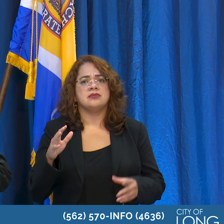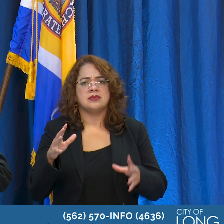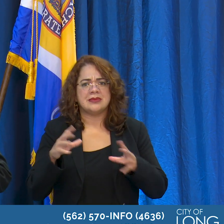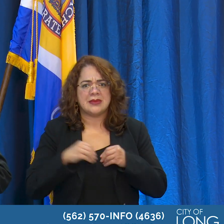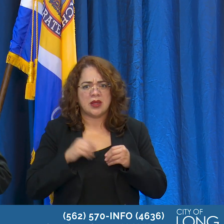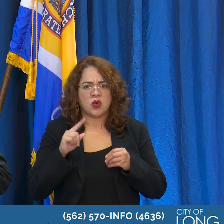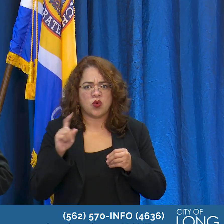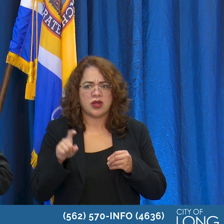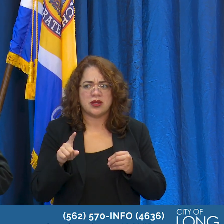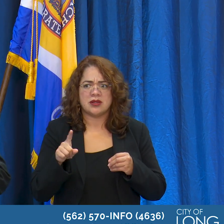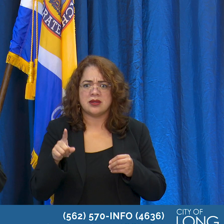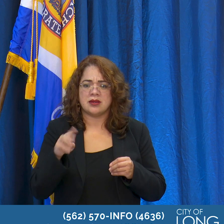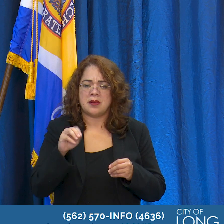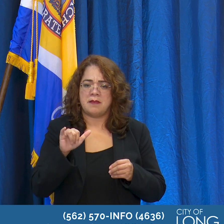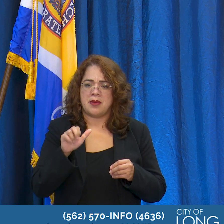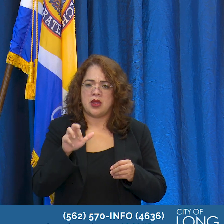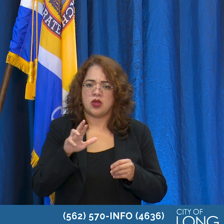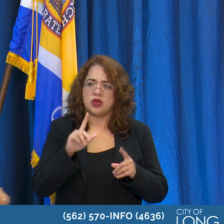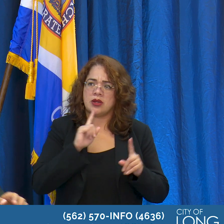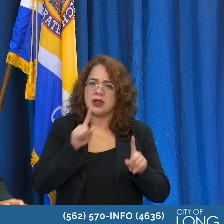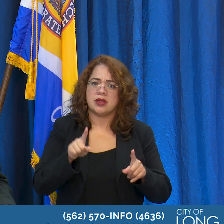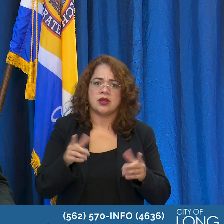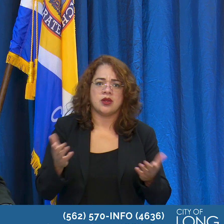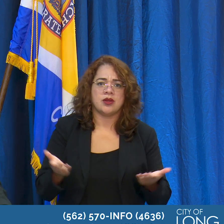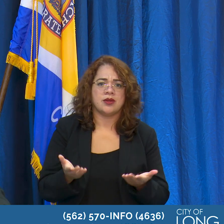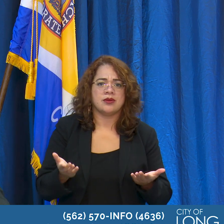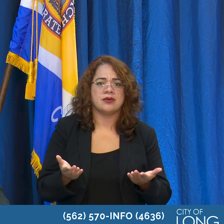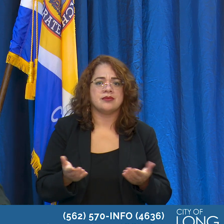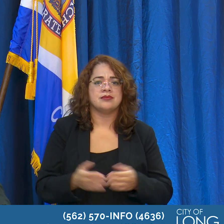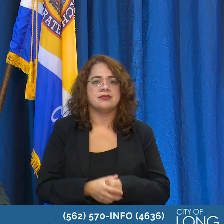Yes the mayor is here to answer questions.